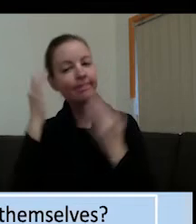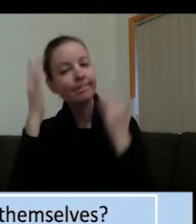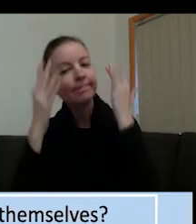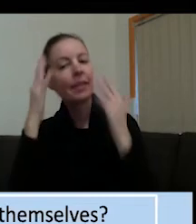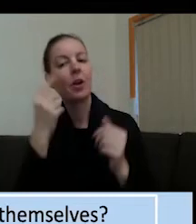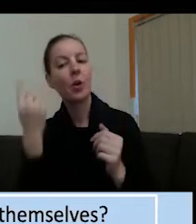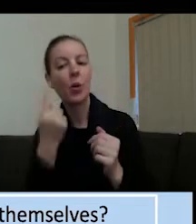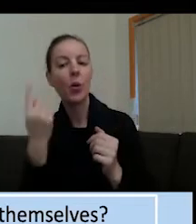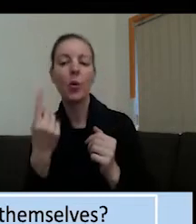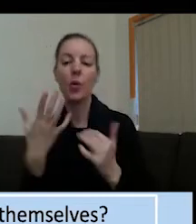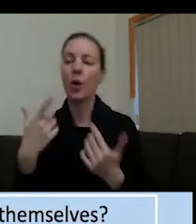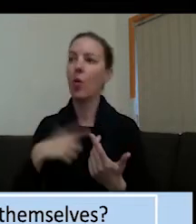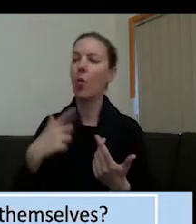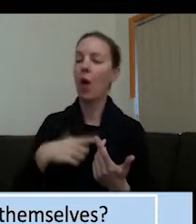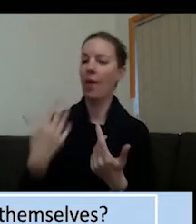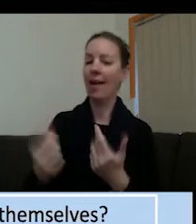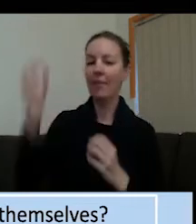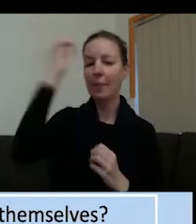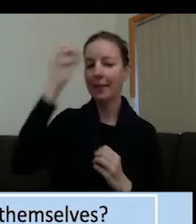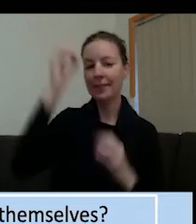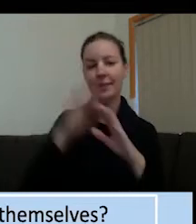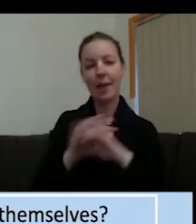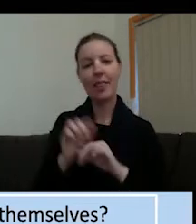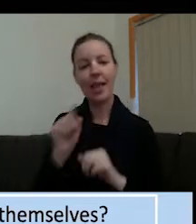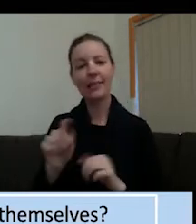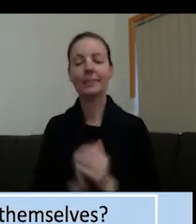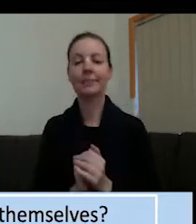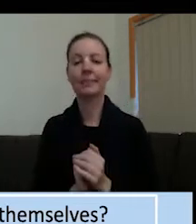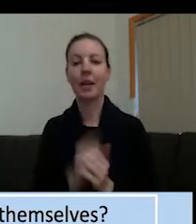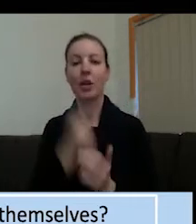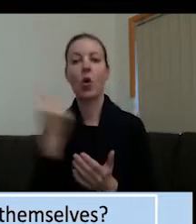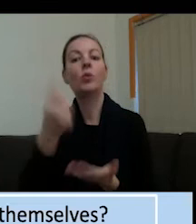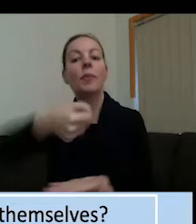explore why we have those views. And then thinking about who's at the bottom.